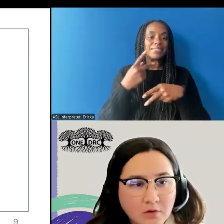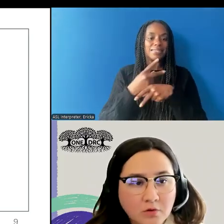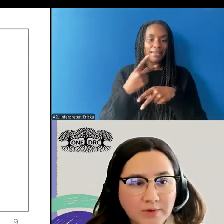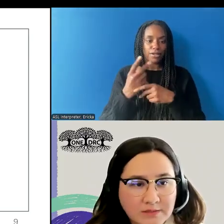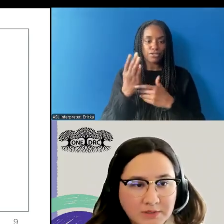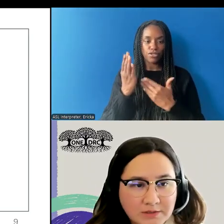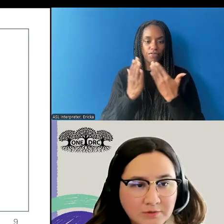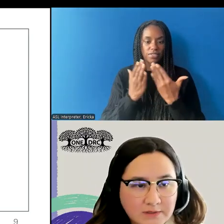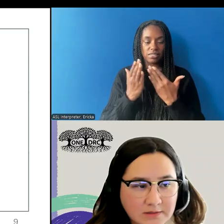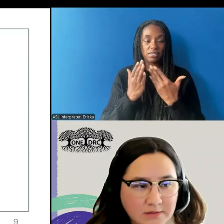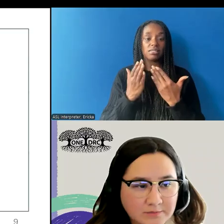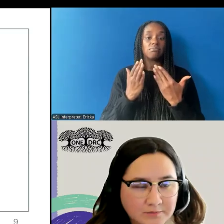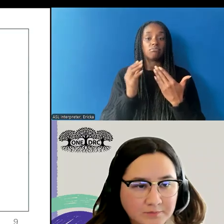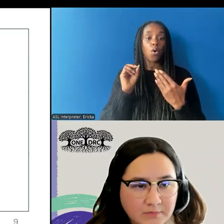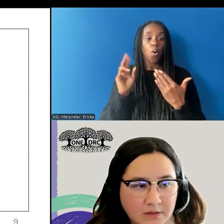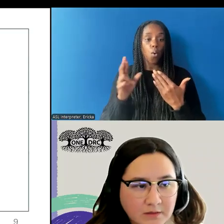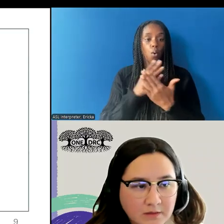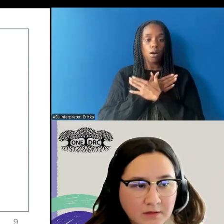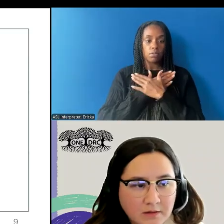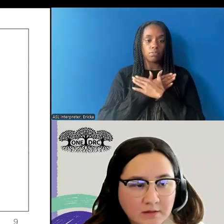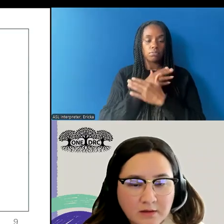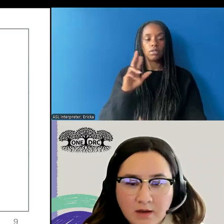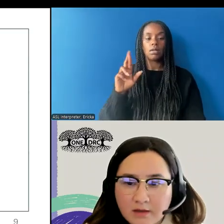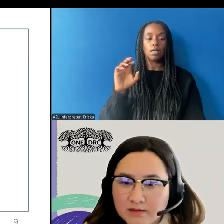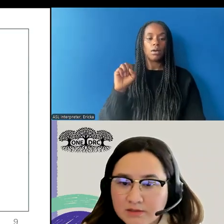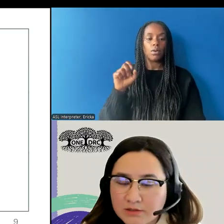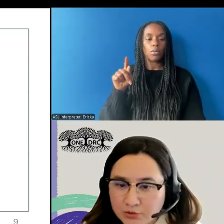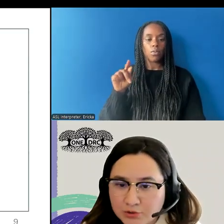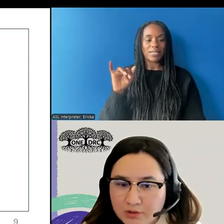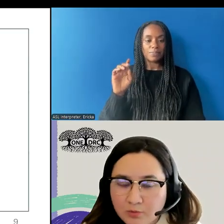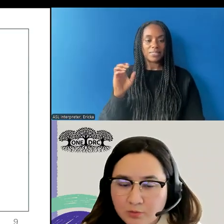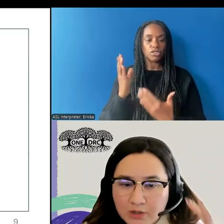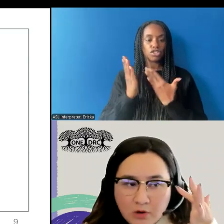or respite services. And this is usually what we know